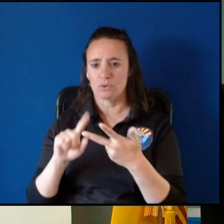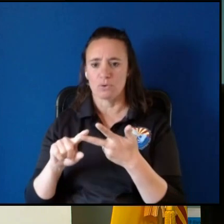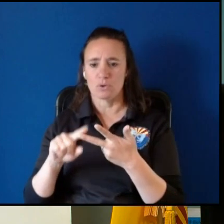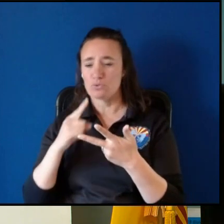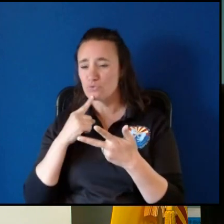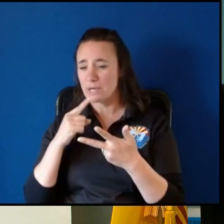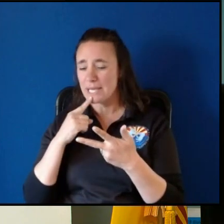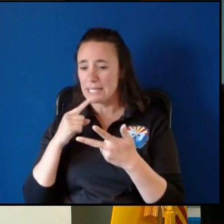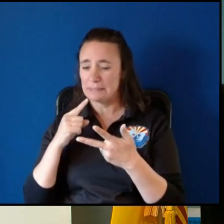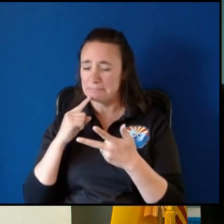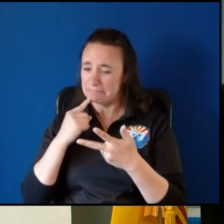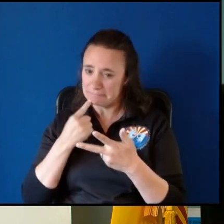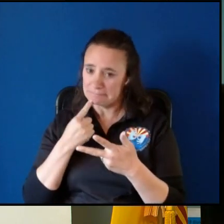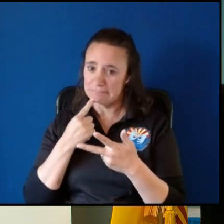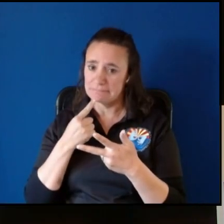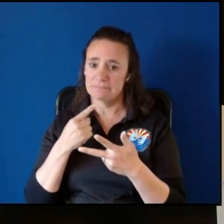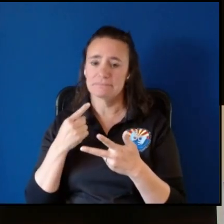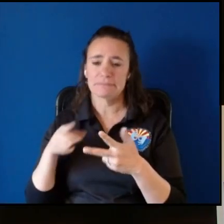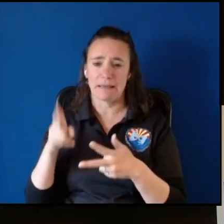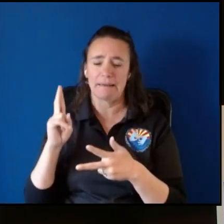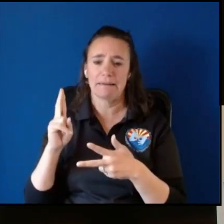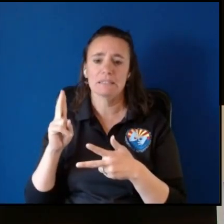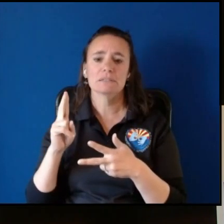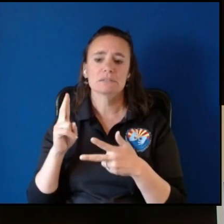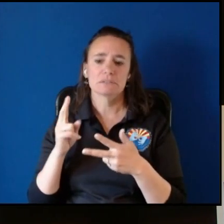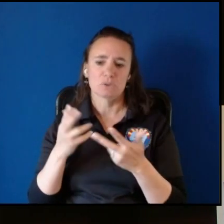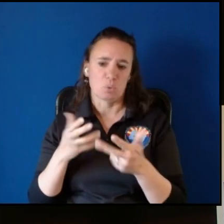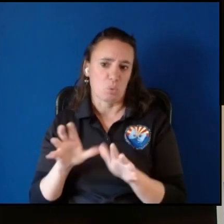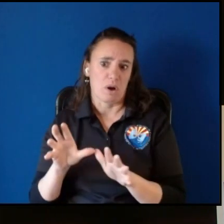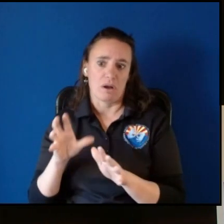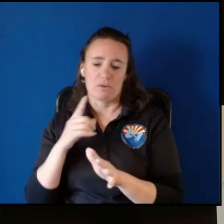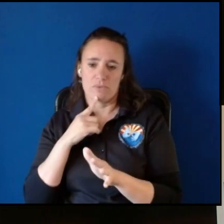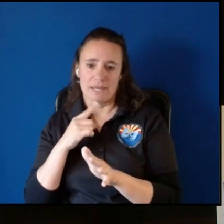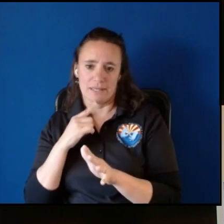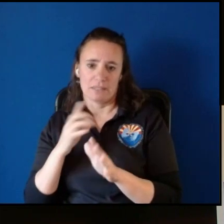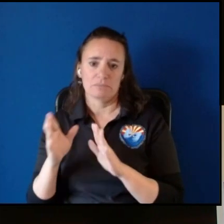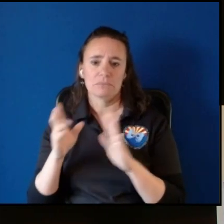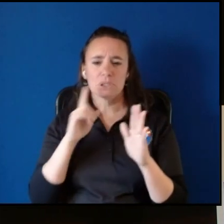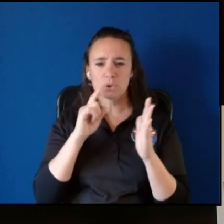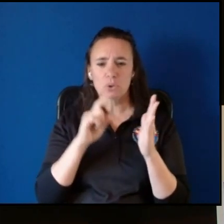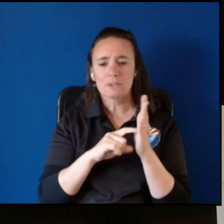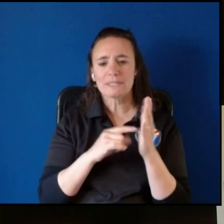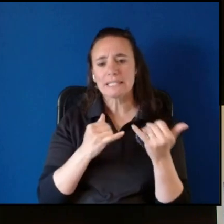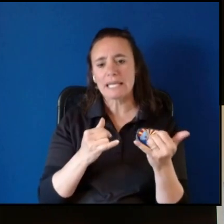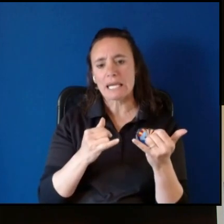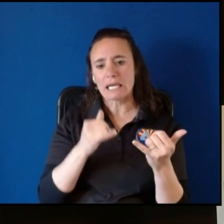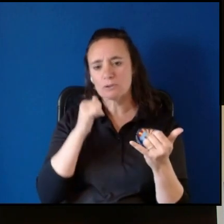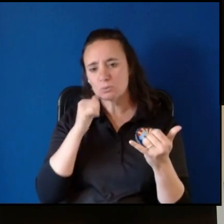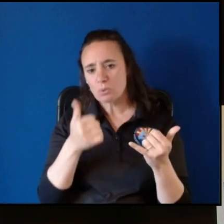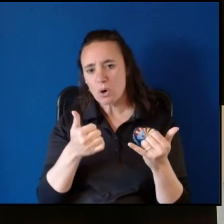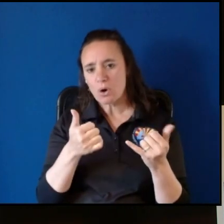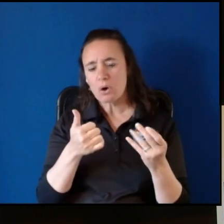see today and tomorrow and even some for Saturday. You see some green boxes with slightly cooler temperatures as the